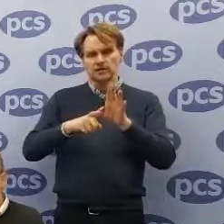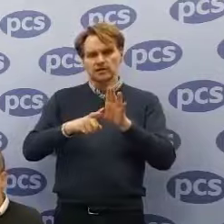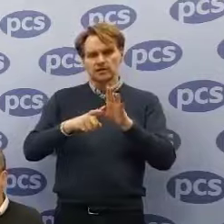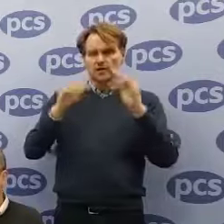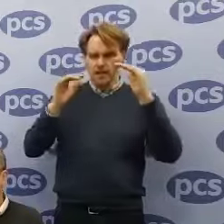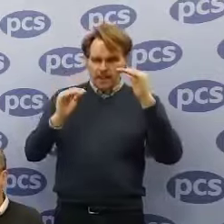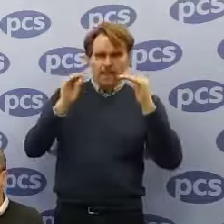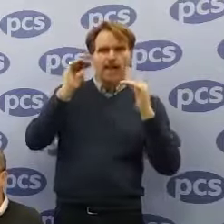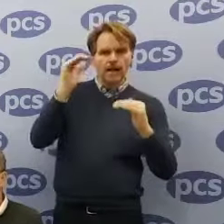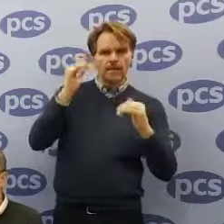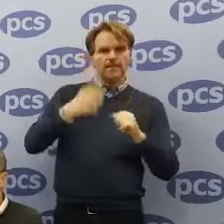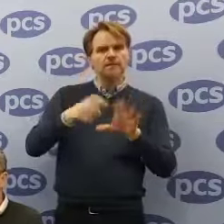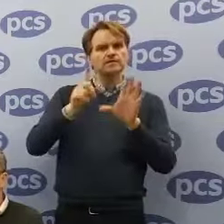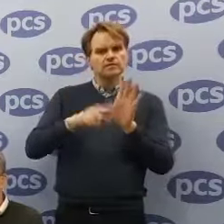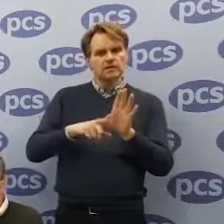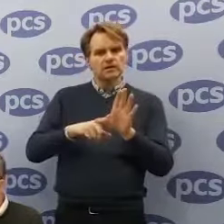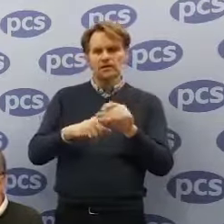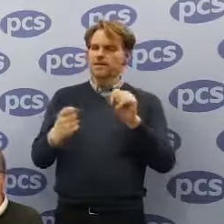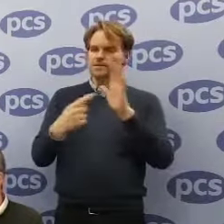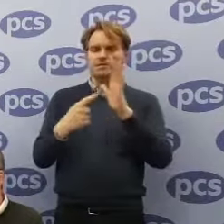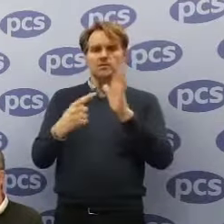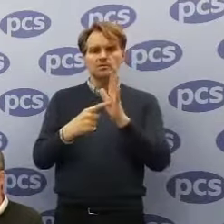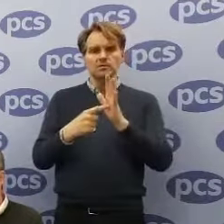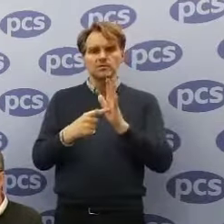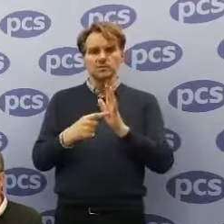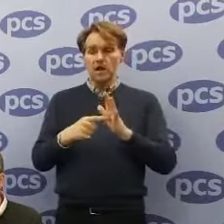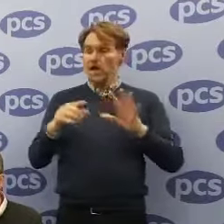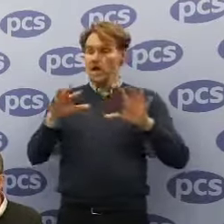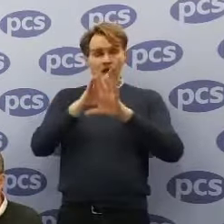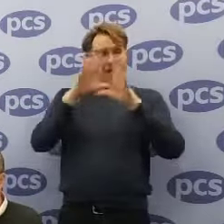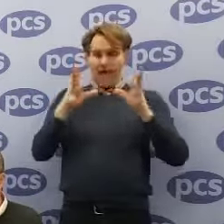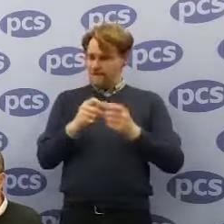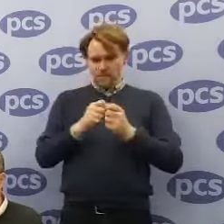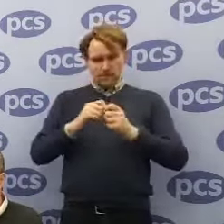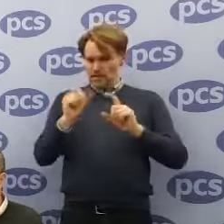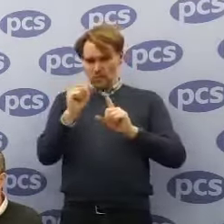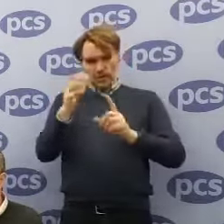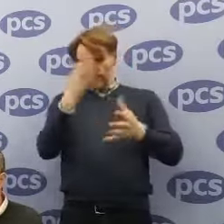here that all the questions tonight whatever people have said nobody